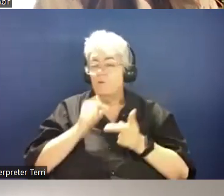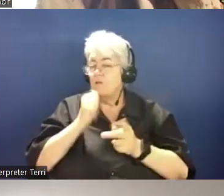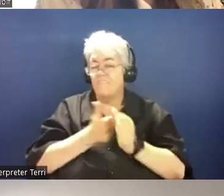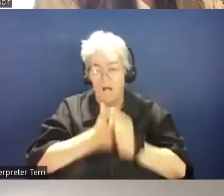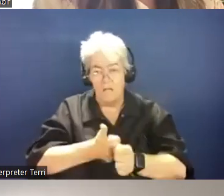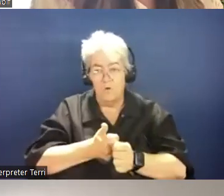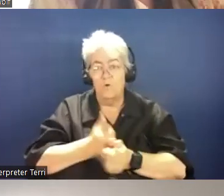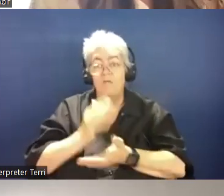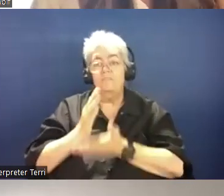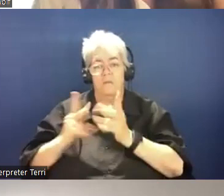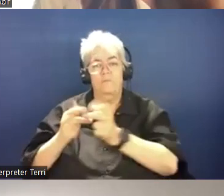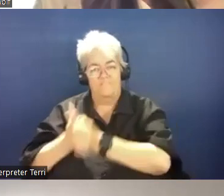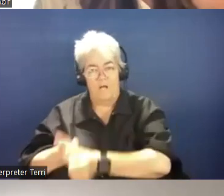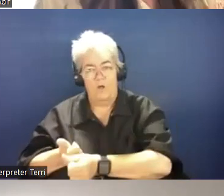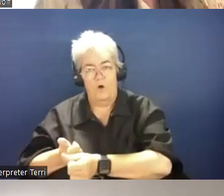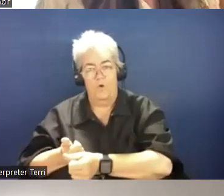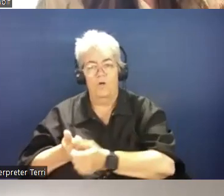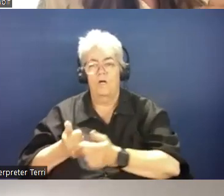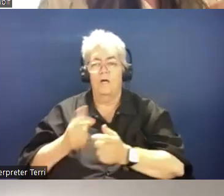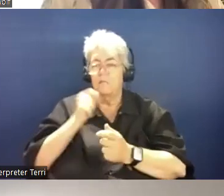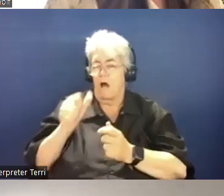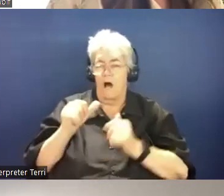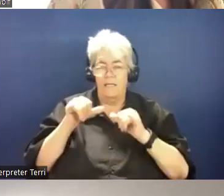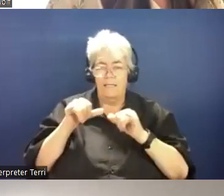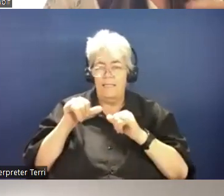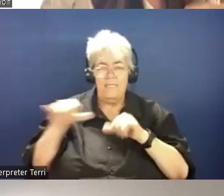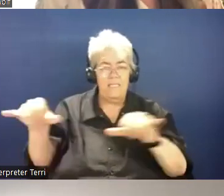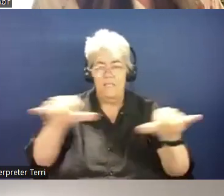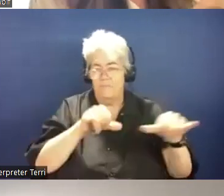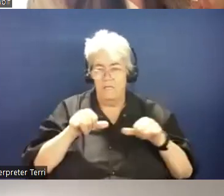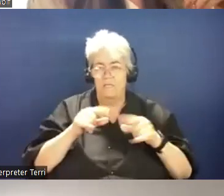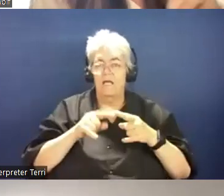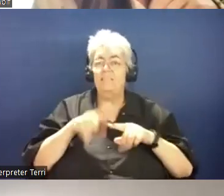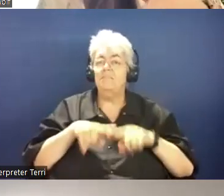It really depends on the county that you live in and the judges that live in that